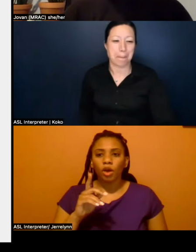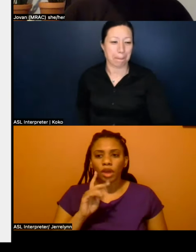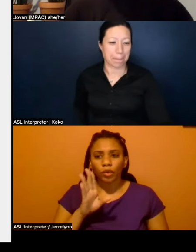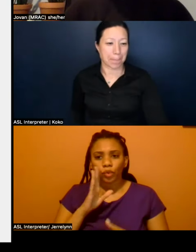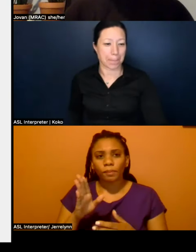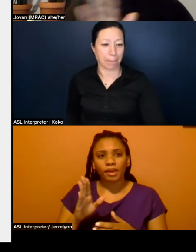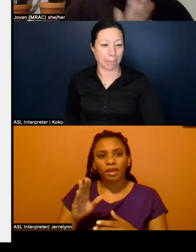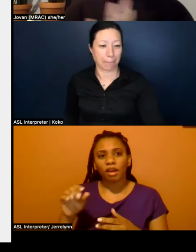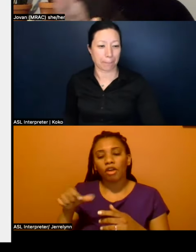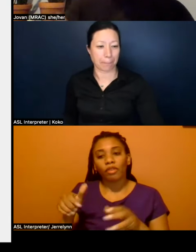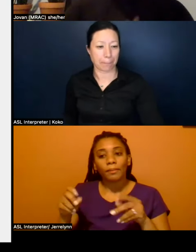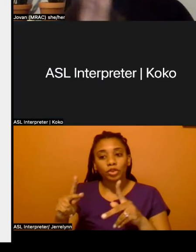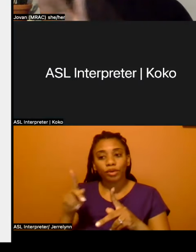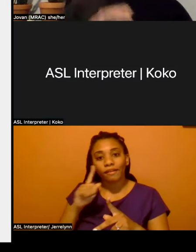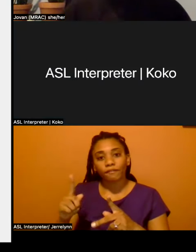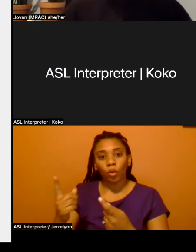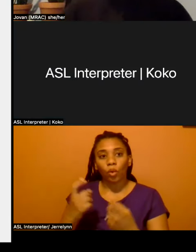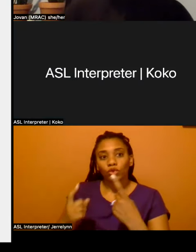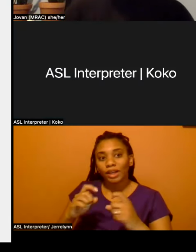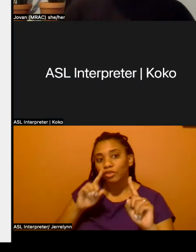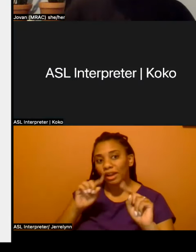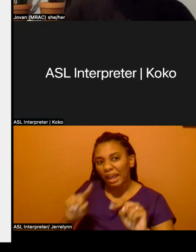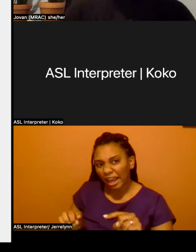but I do wanna go through eligibility and then we can stop again.